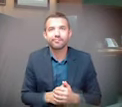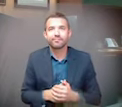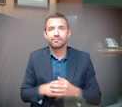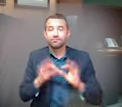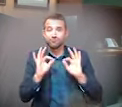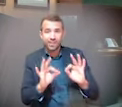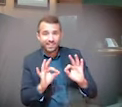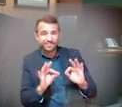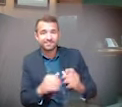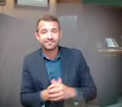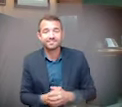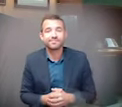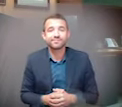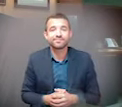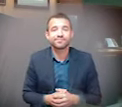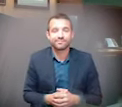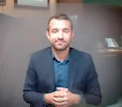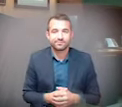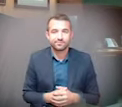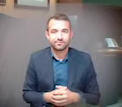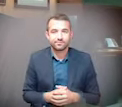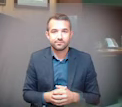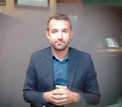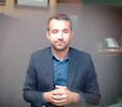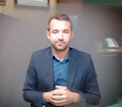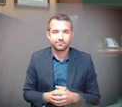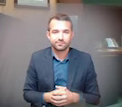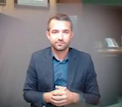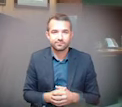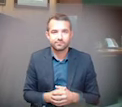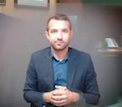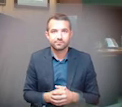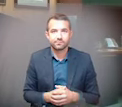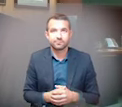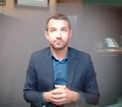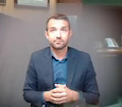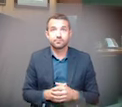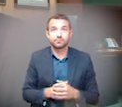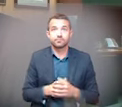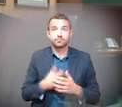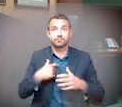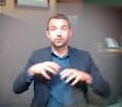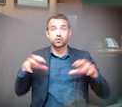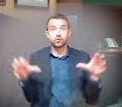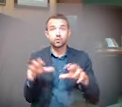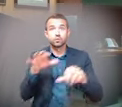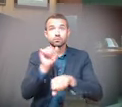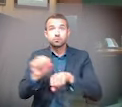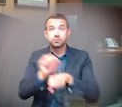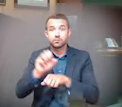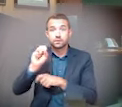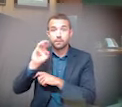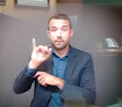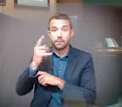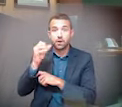And I will get to some of the work that you do at the Smithsonian, Beth, later